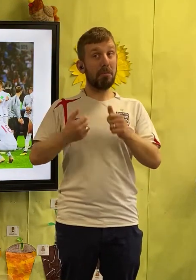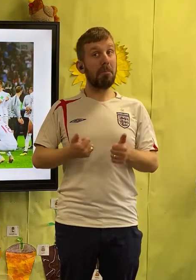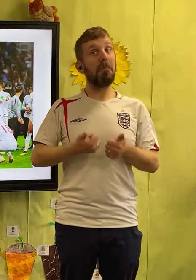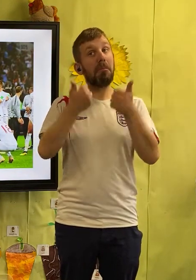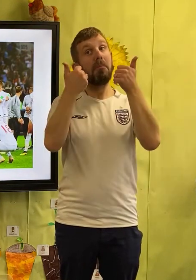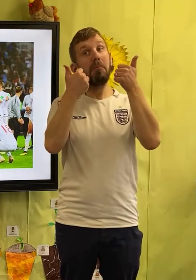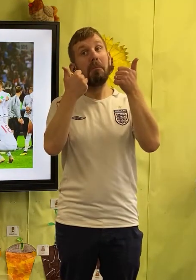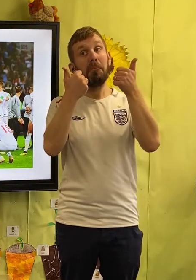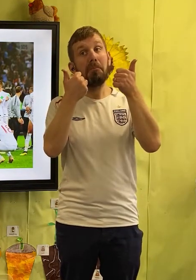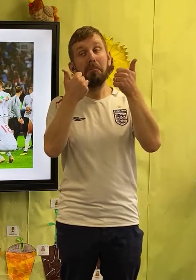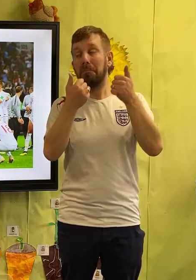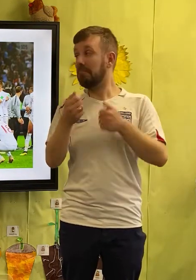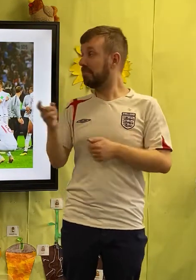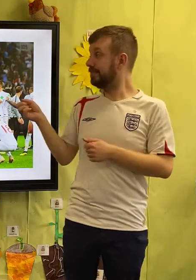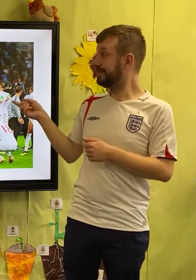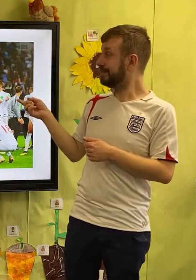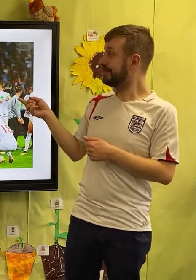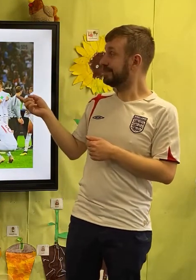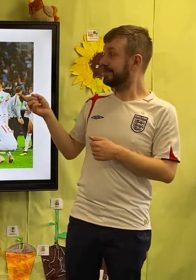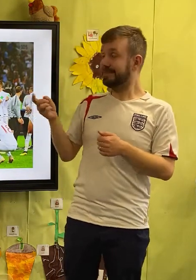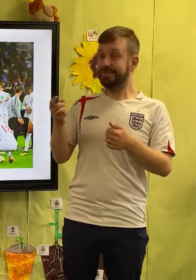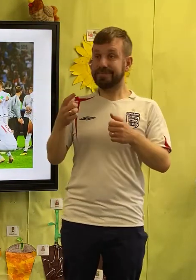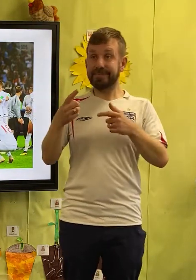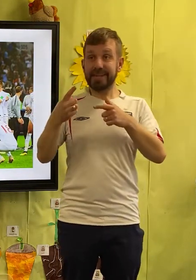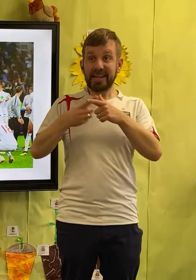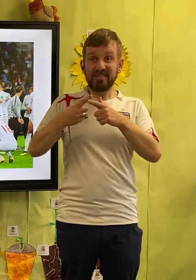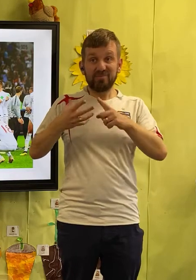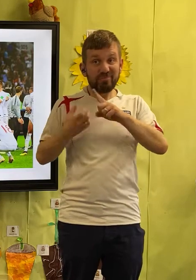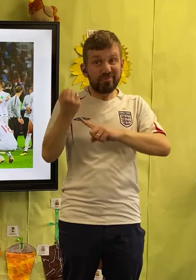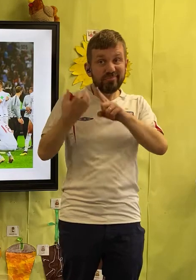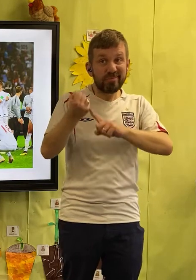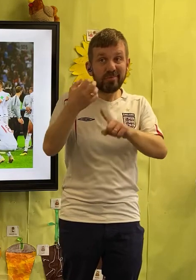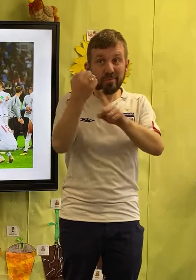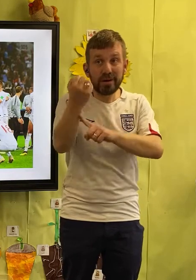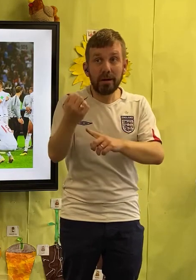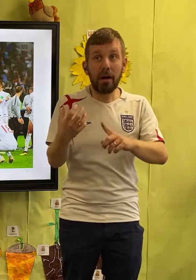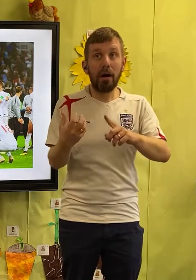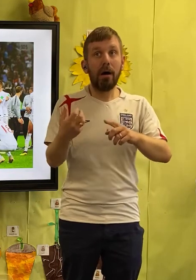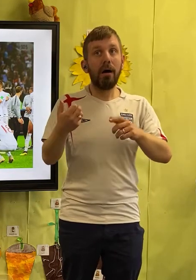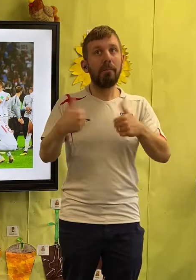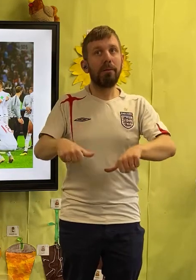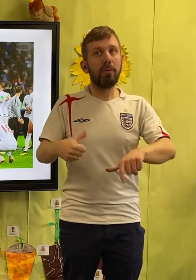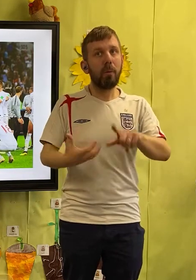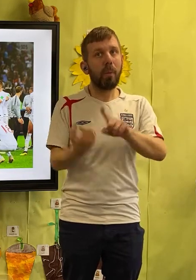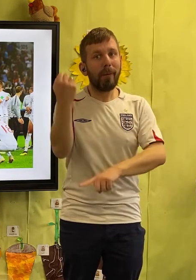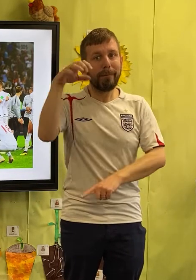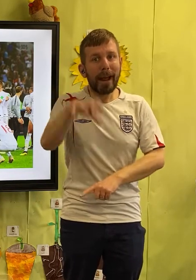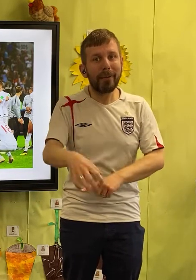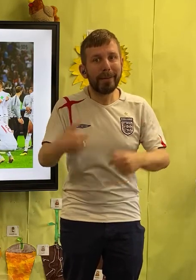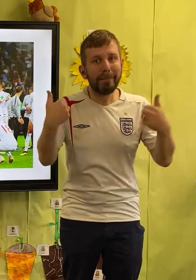Four years ago Englands team were doing really well. We were getting through winning lots of matches.